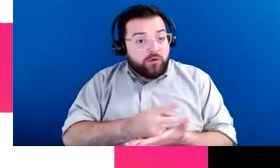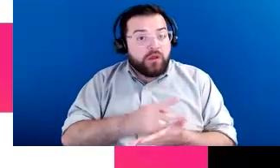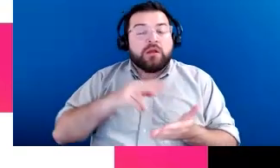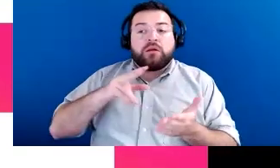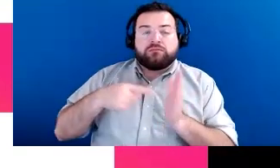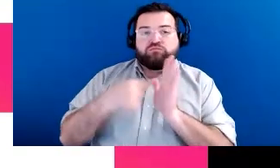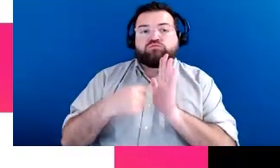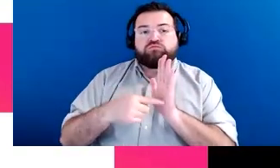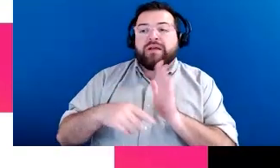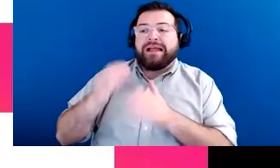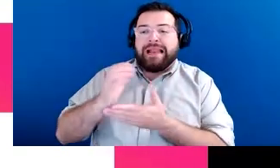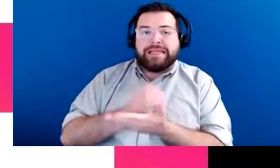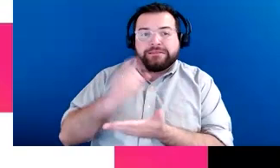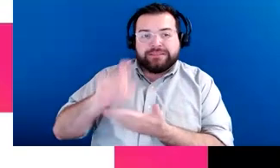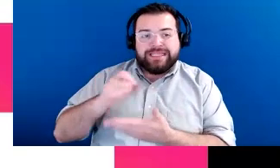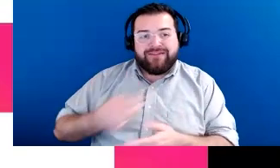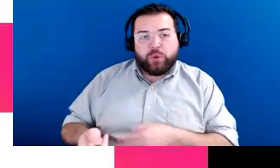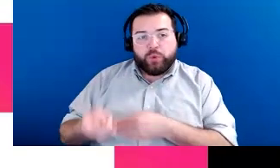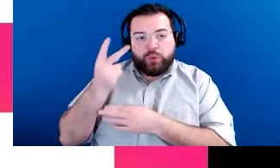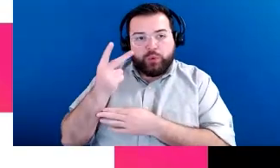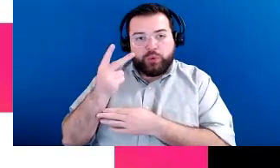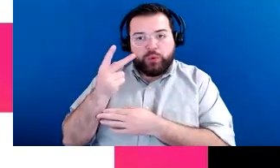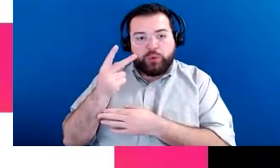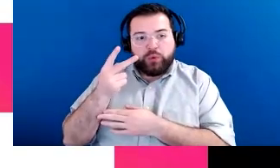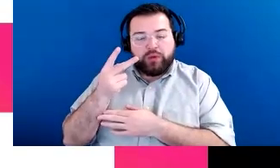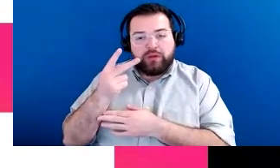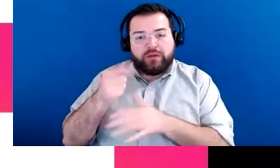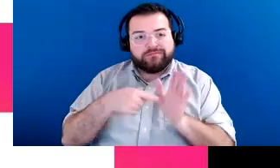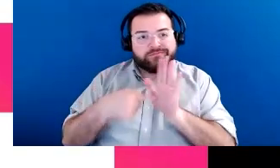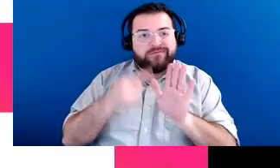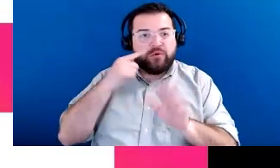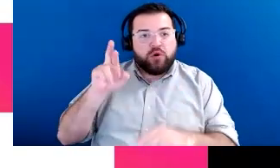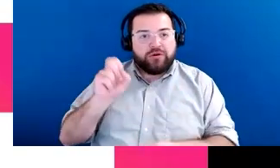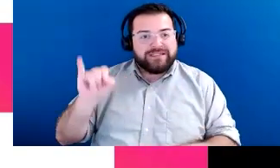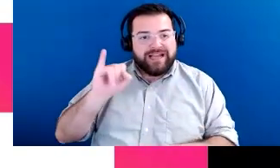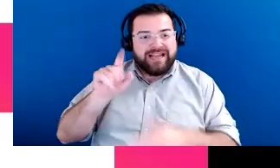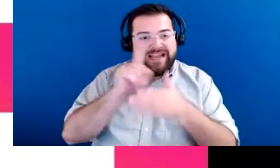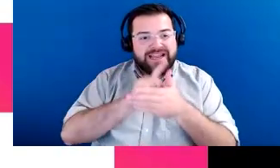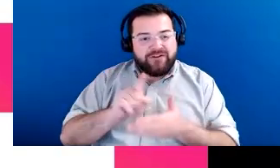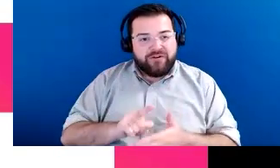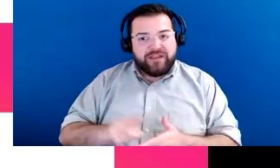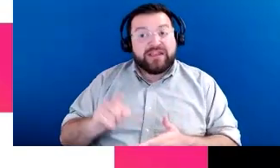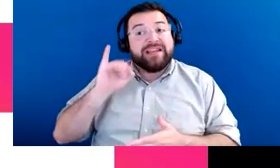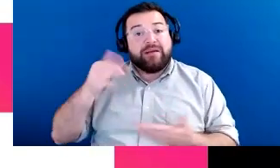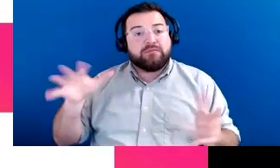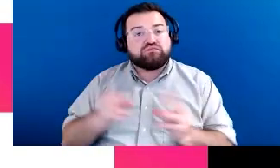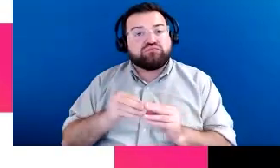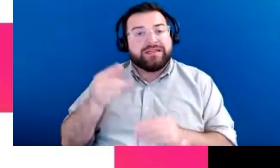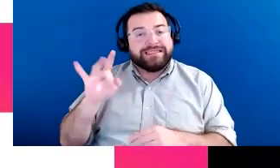have to have two instances of RSI per week if it's an 18 week course. So, you know, probably the first thing that they're going to be doing is